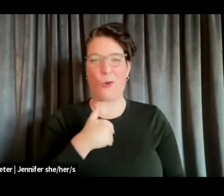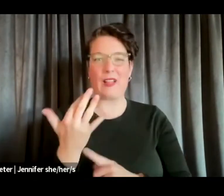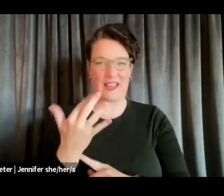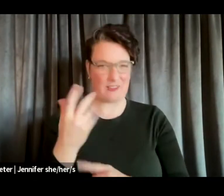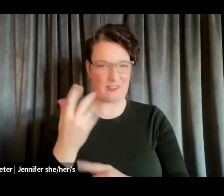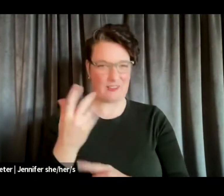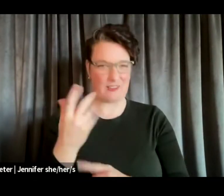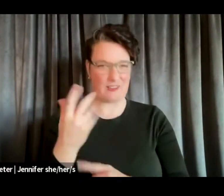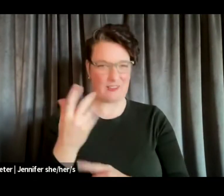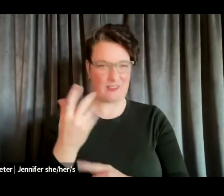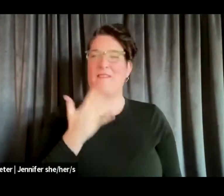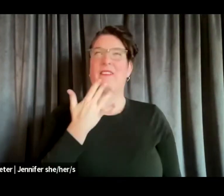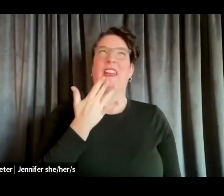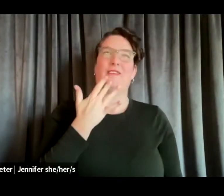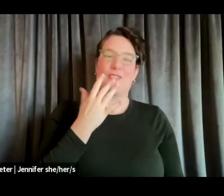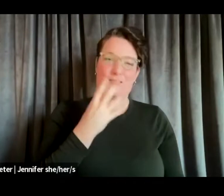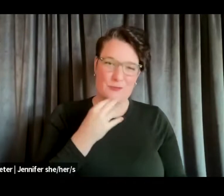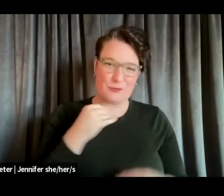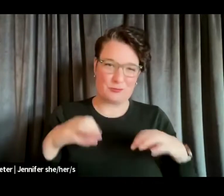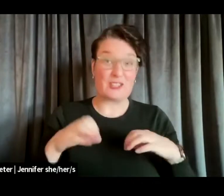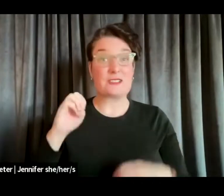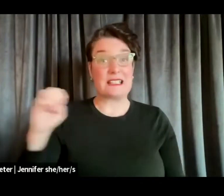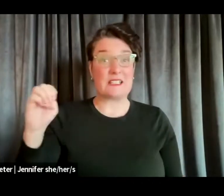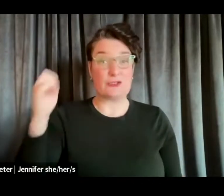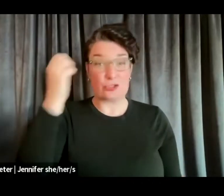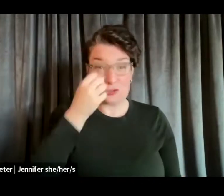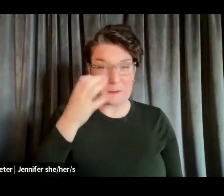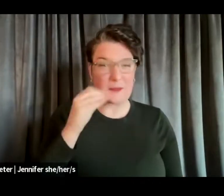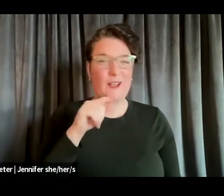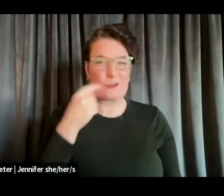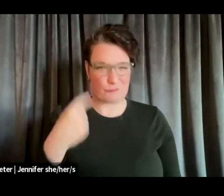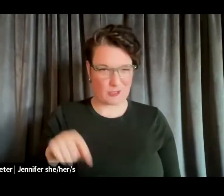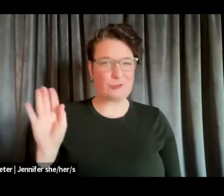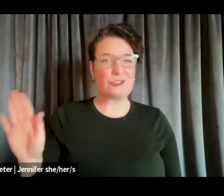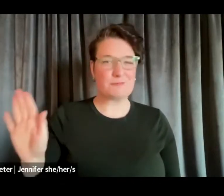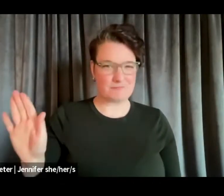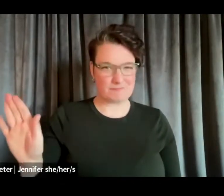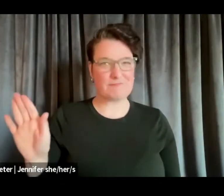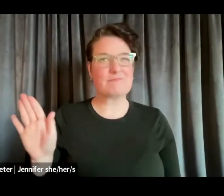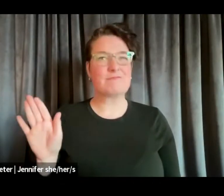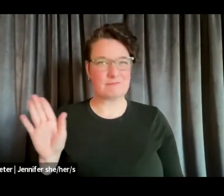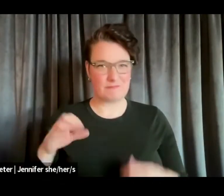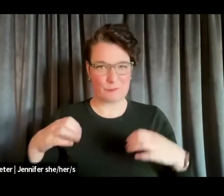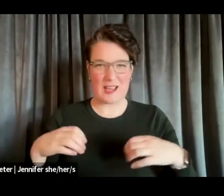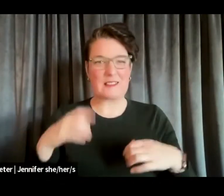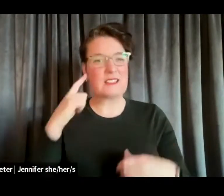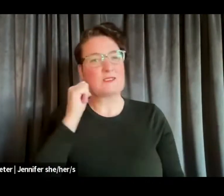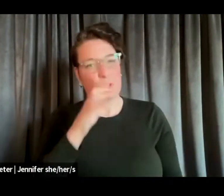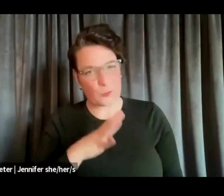So it's a Eastern European and Russian practice of women and gender nonconforming